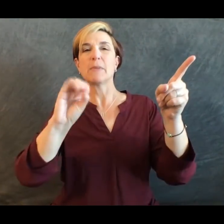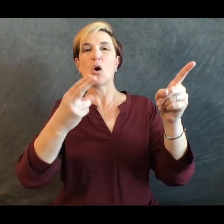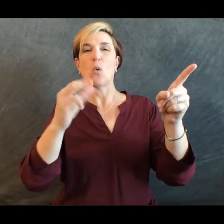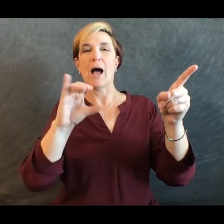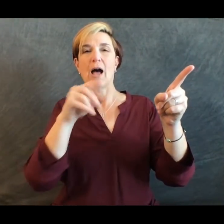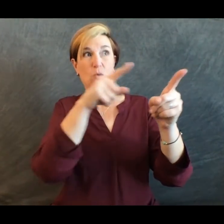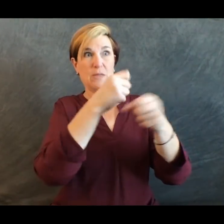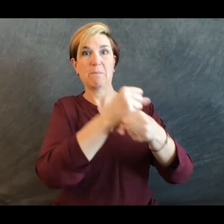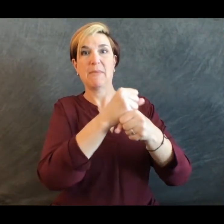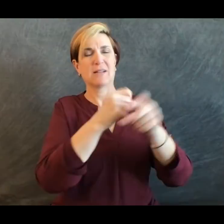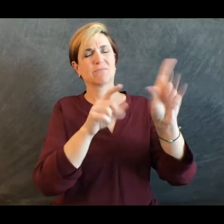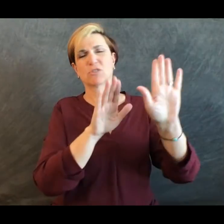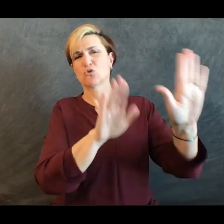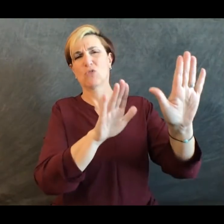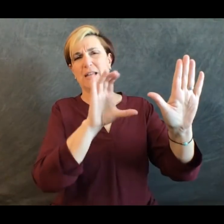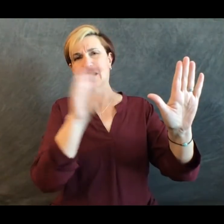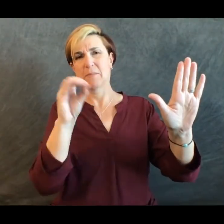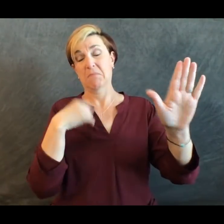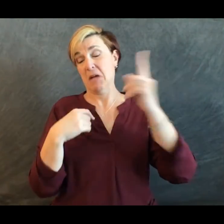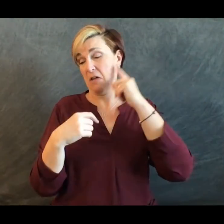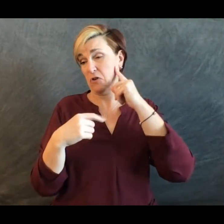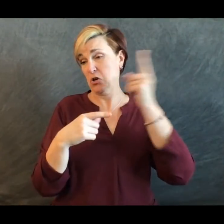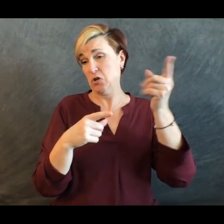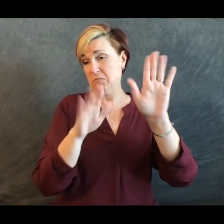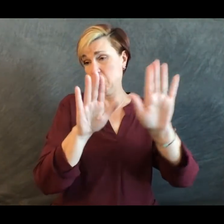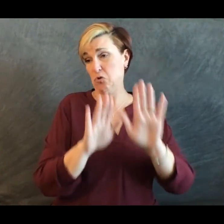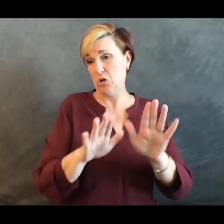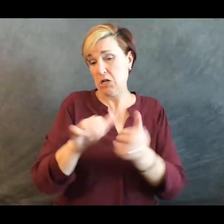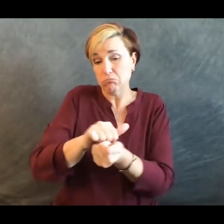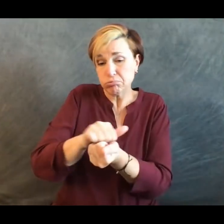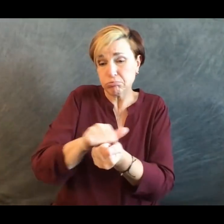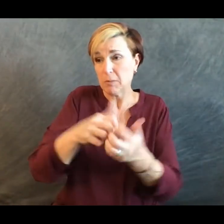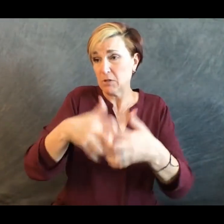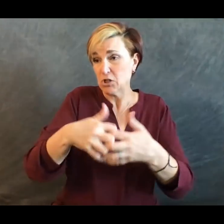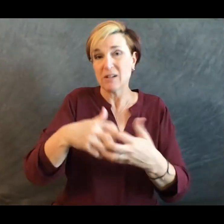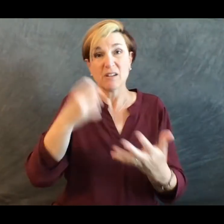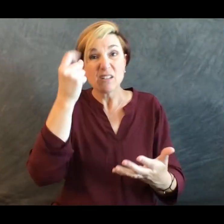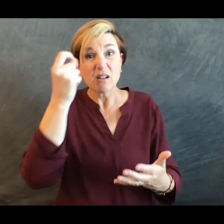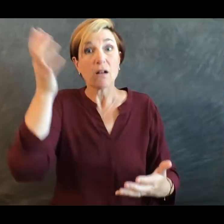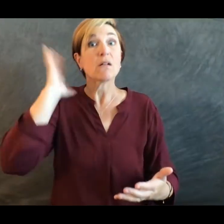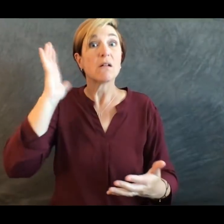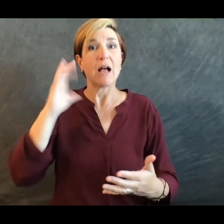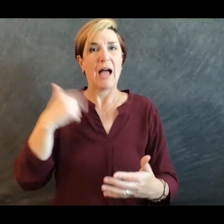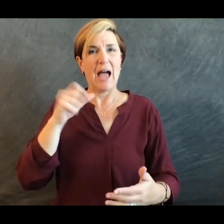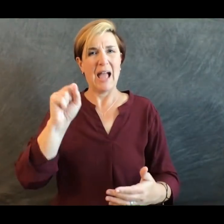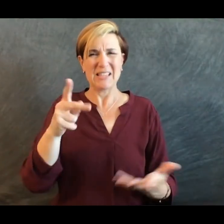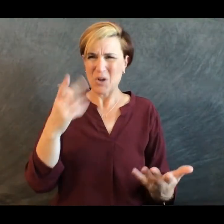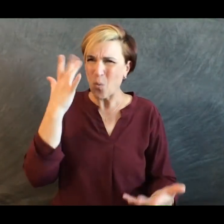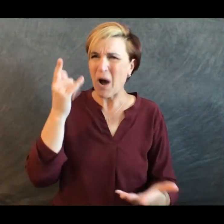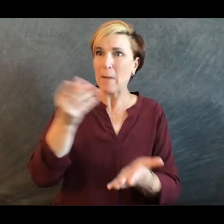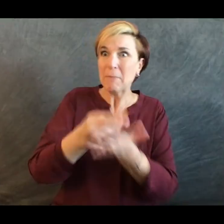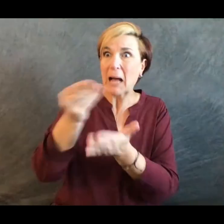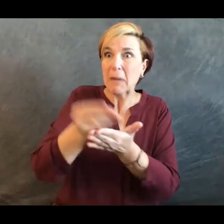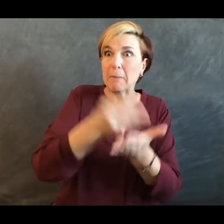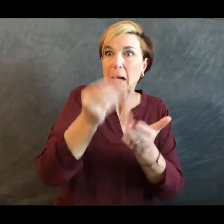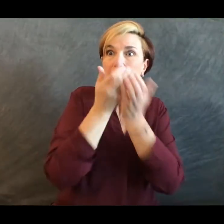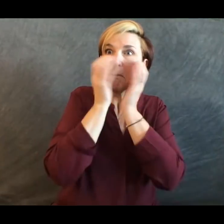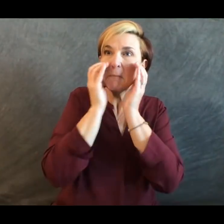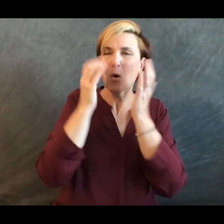I hear it's a great product works very well I asked that question I said how come we have to buy so many mess why can't we sterilize the masks that are